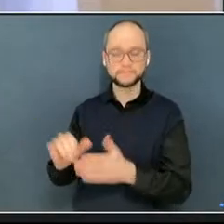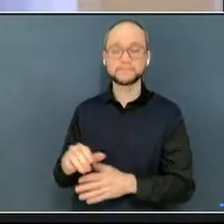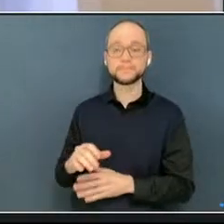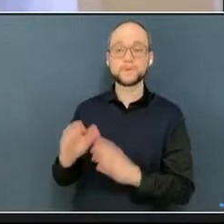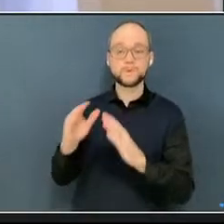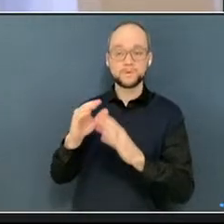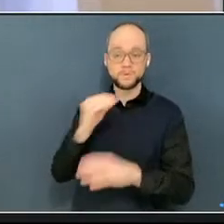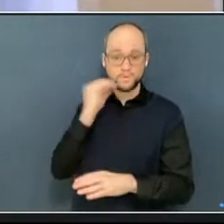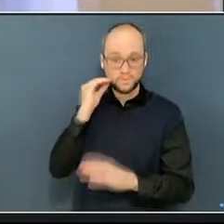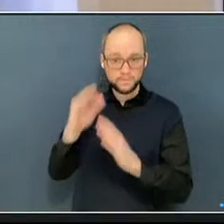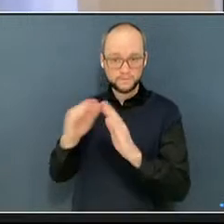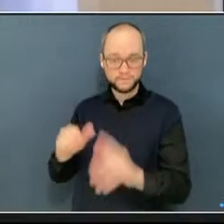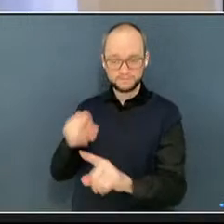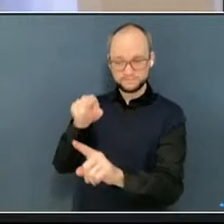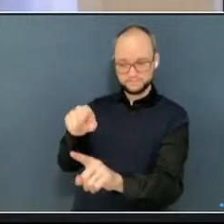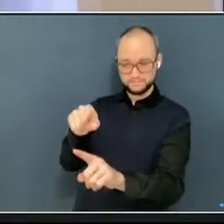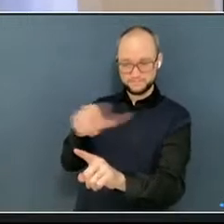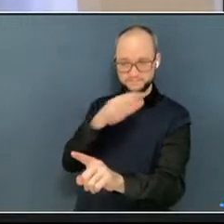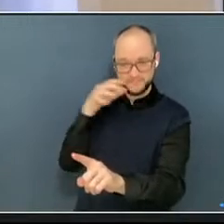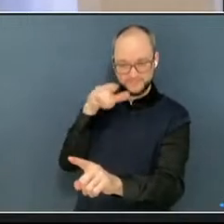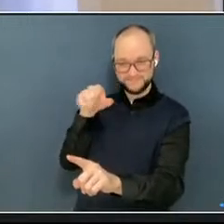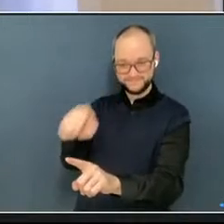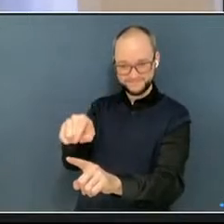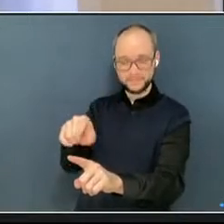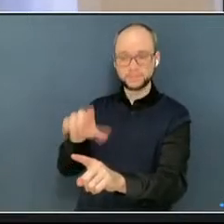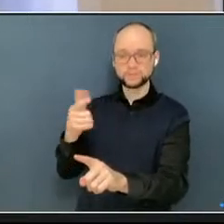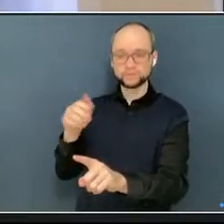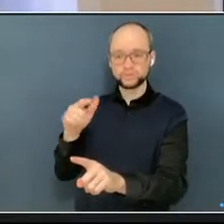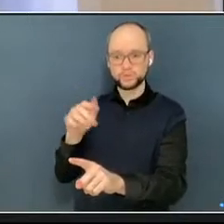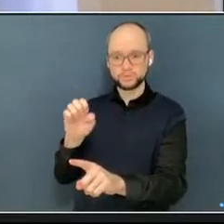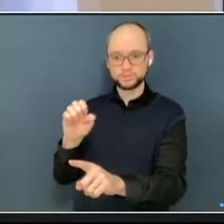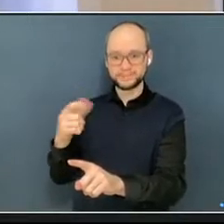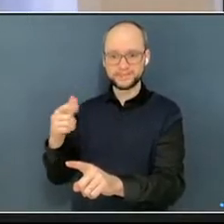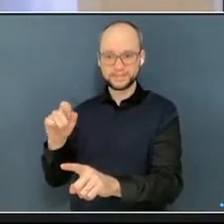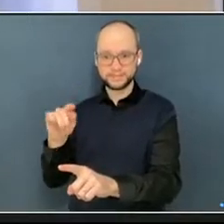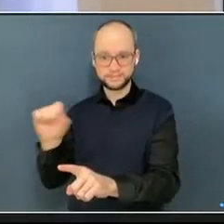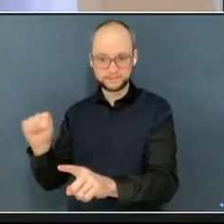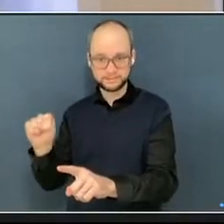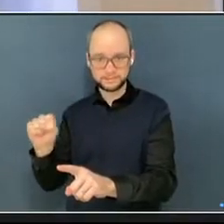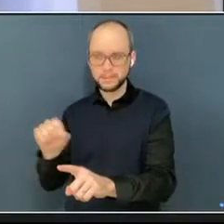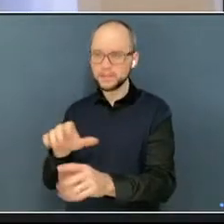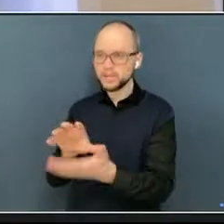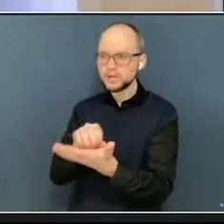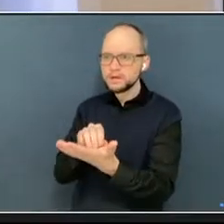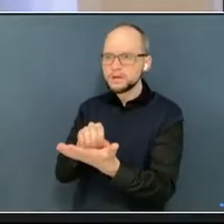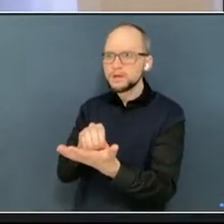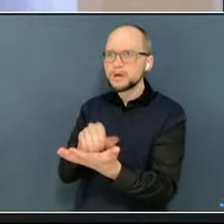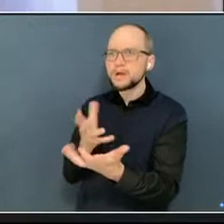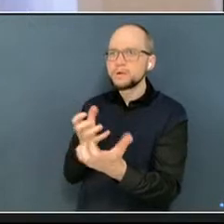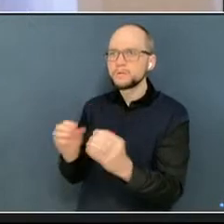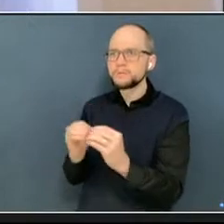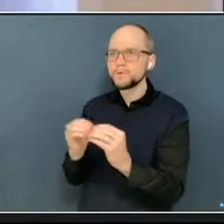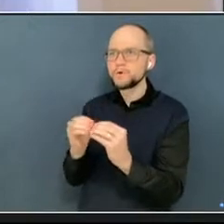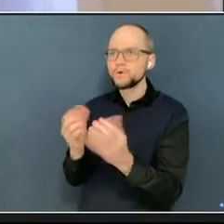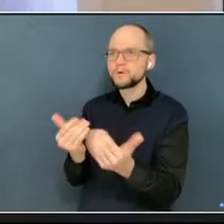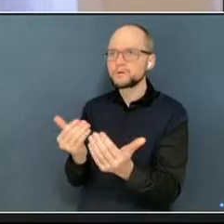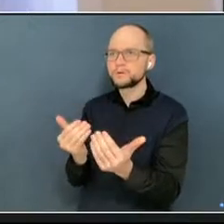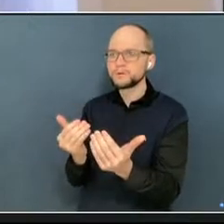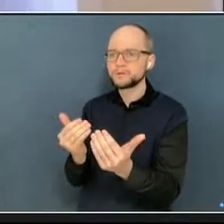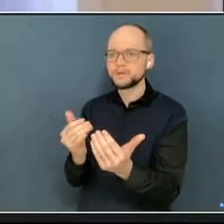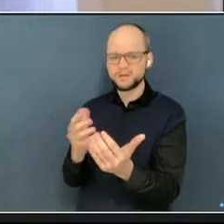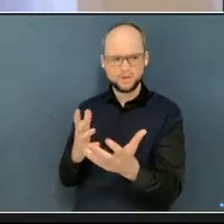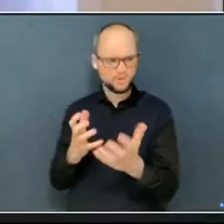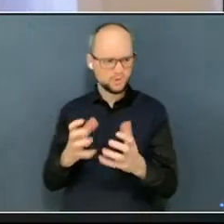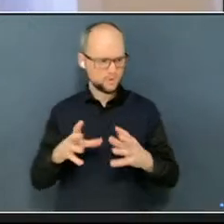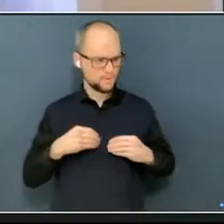I learned so much from this man. I want to be a farmer and own my own farm. While at Fairmont I heard about the Ackerly farm